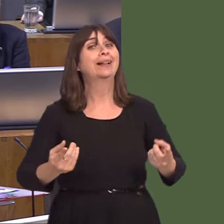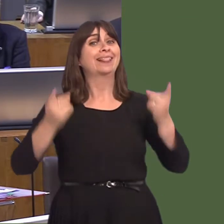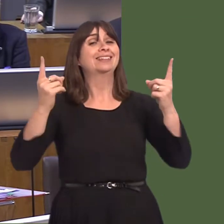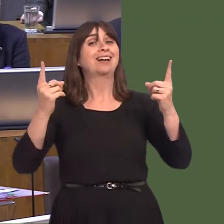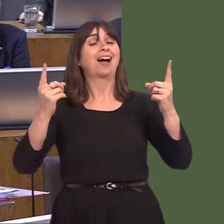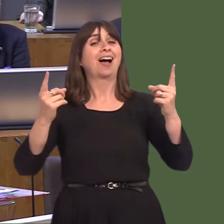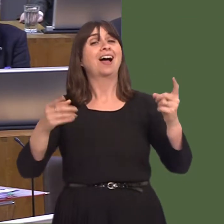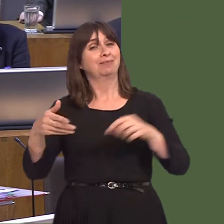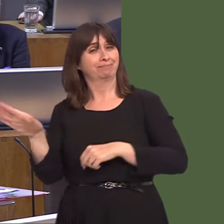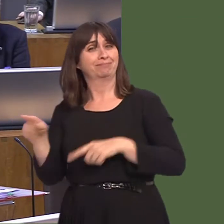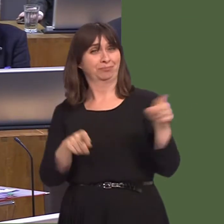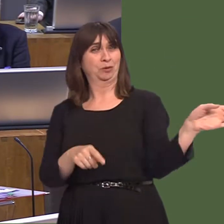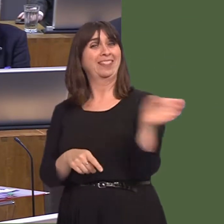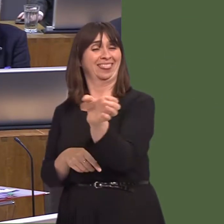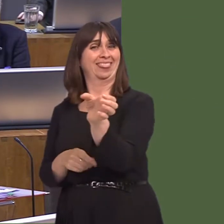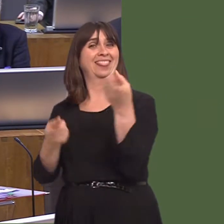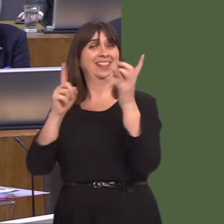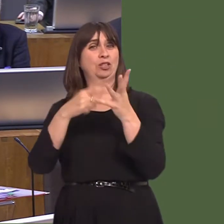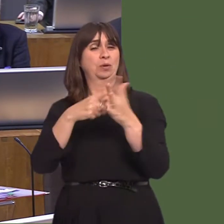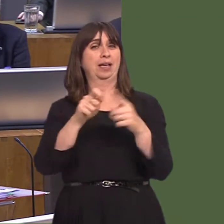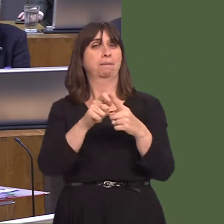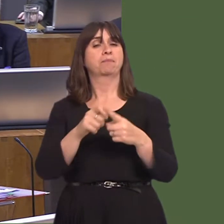Carwyn Jones AM: It is true to say that all four police and crime commissioners, both